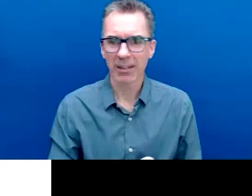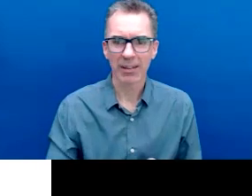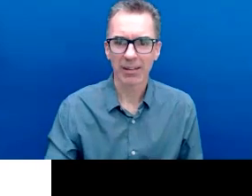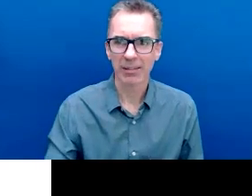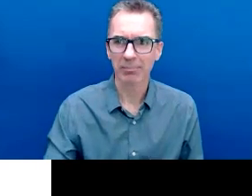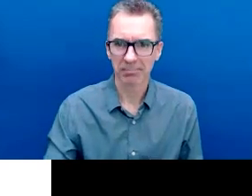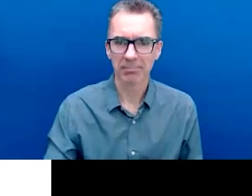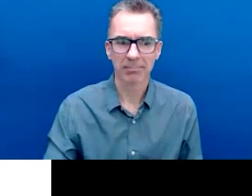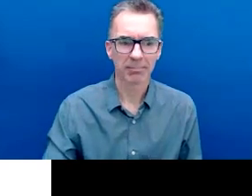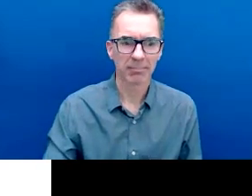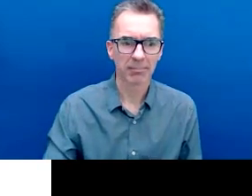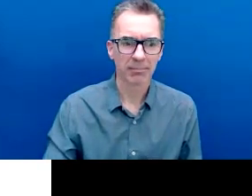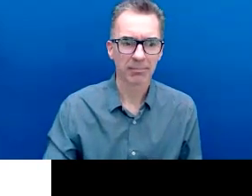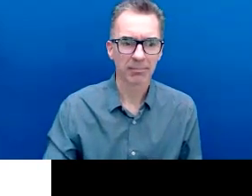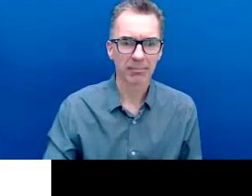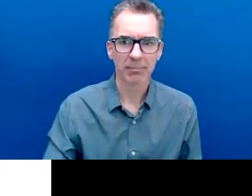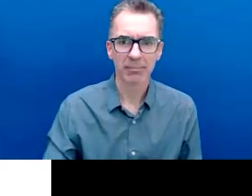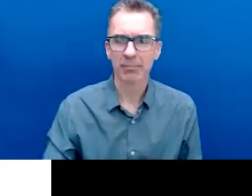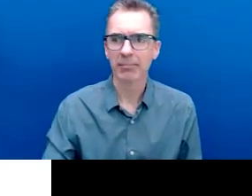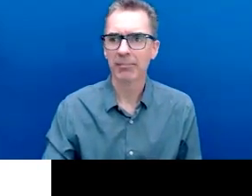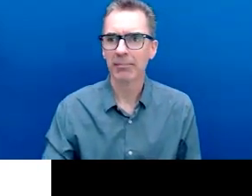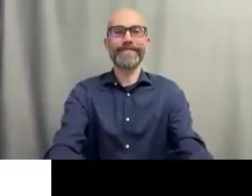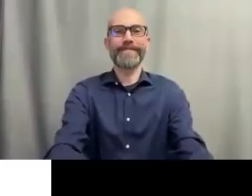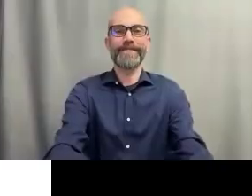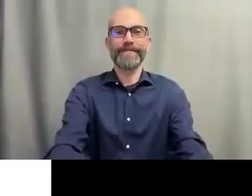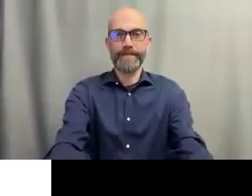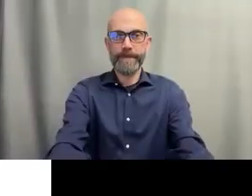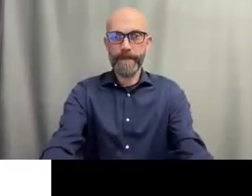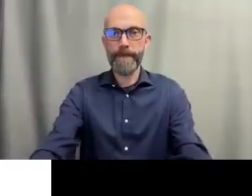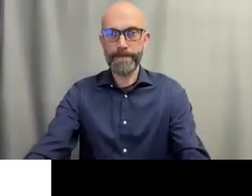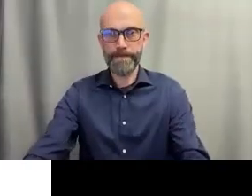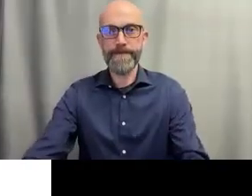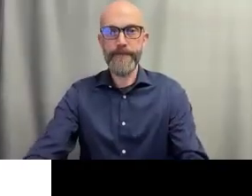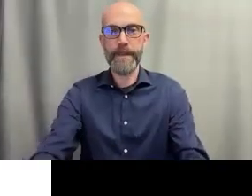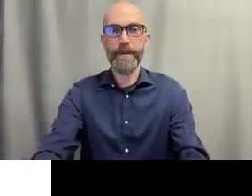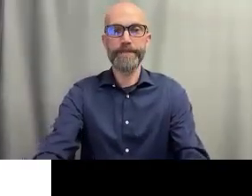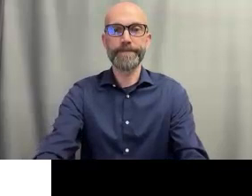I just made Graem a co-host. Okay.